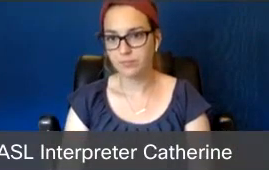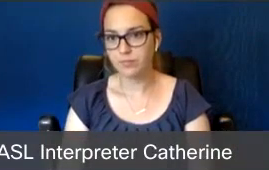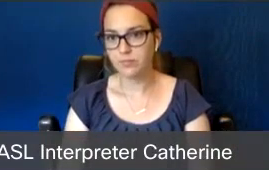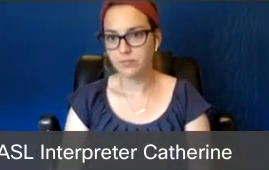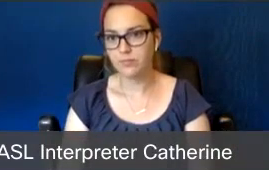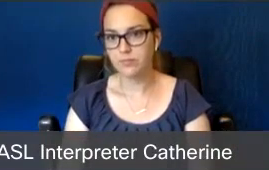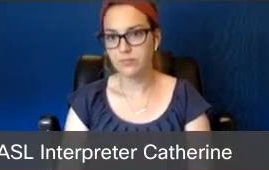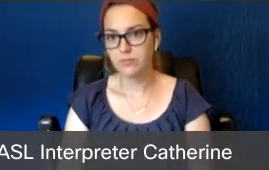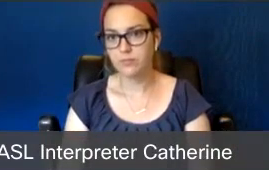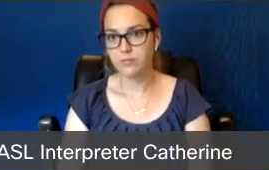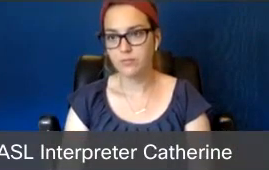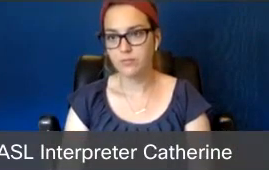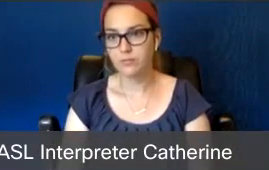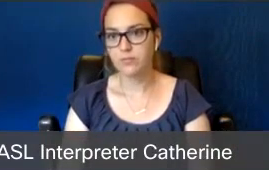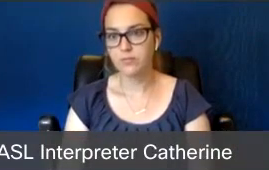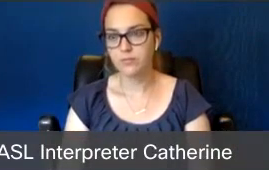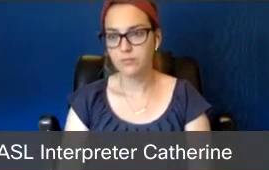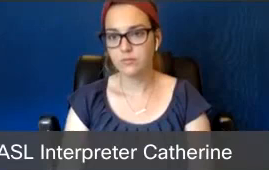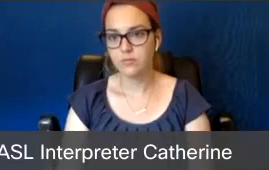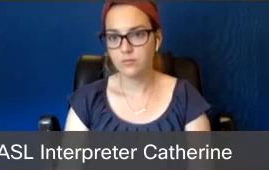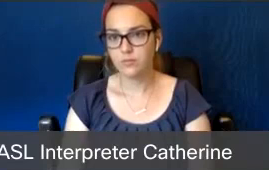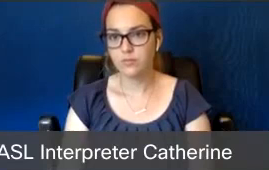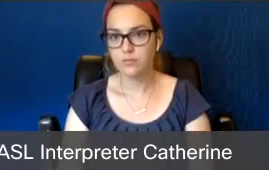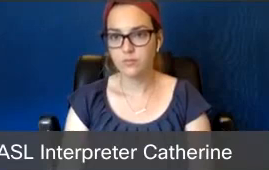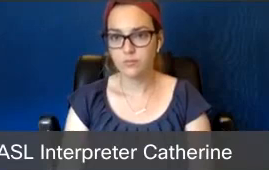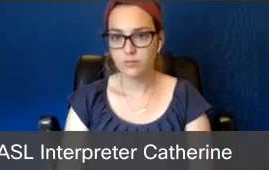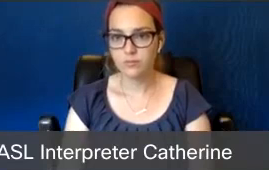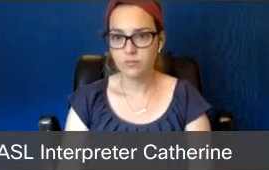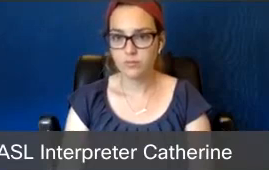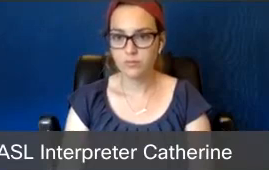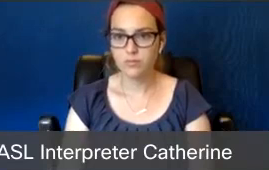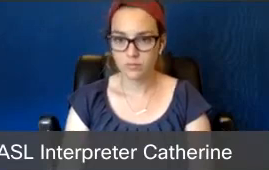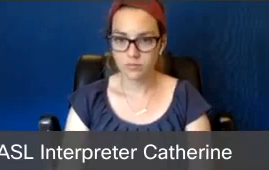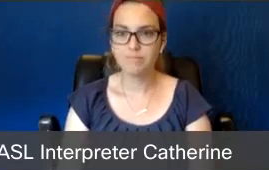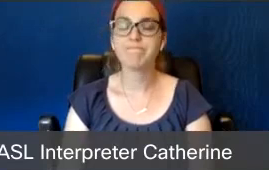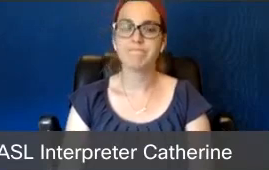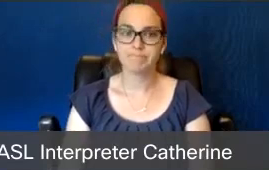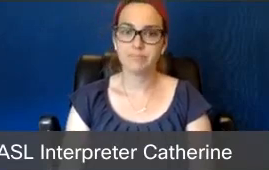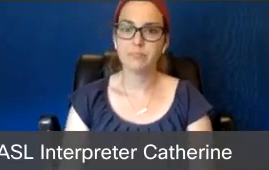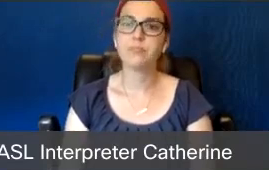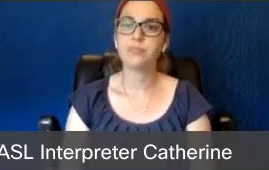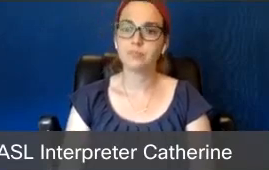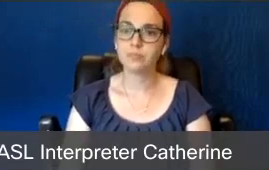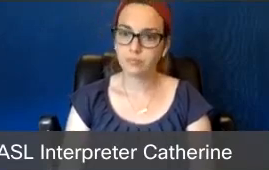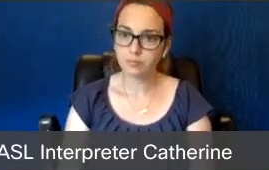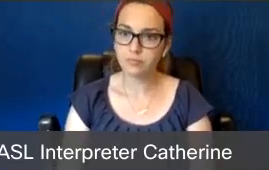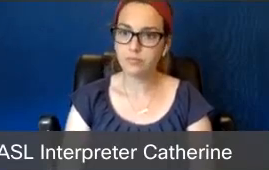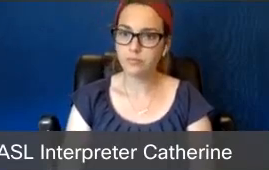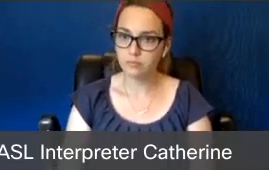If somebody needs moral recognition therapy to think more appropriately about how they're handling their medications,